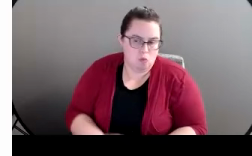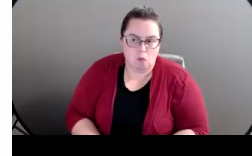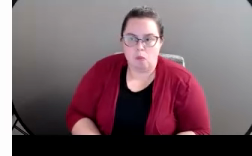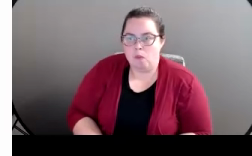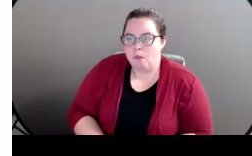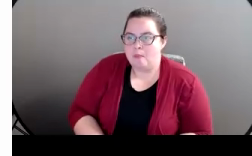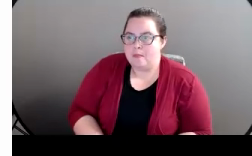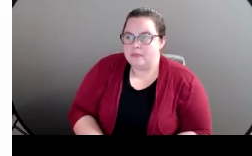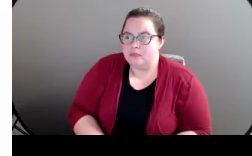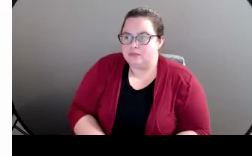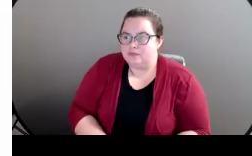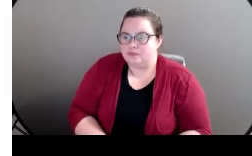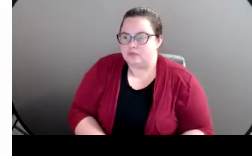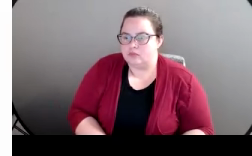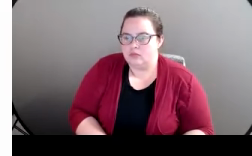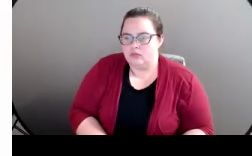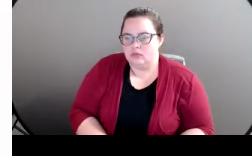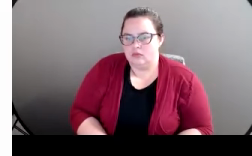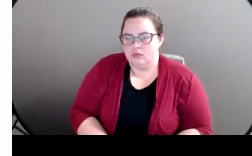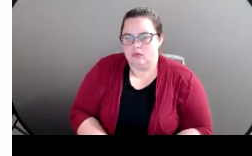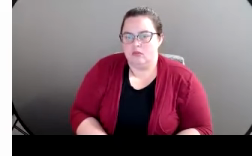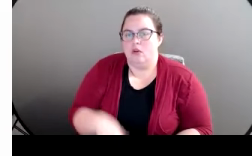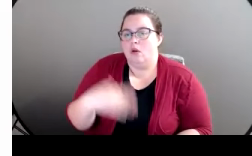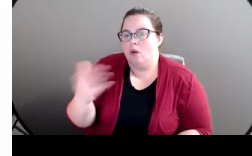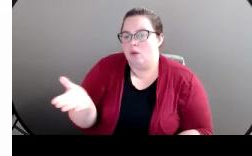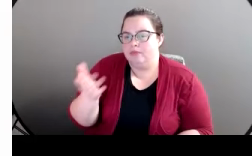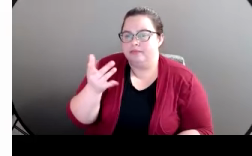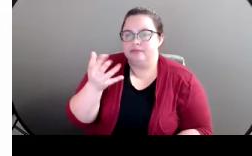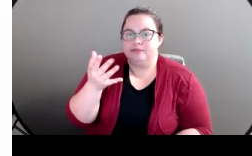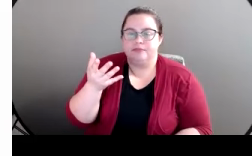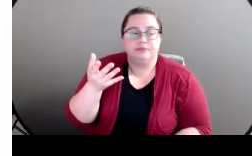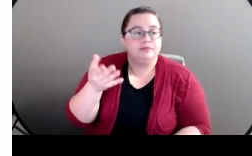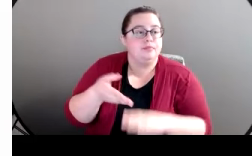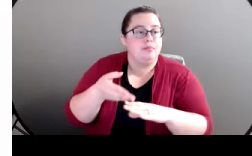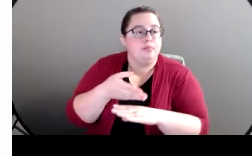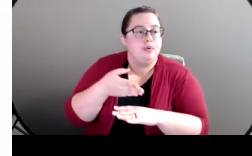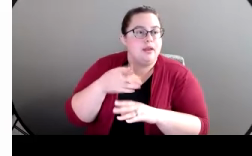So, this is just a preview of OpenStax in Canvas Commons as well. So again,